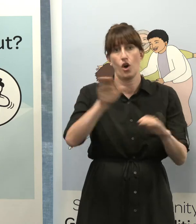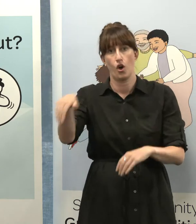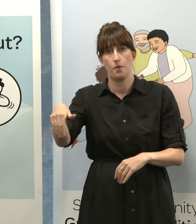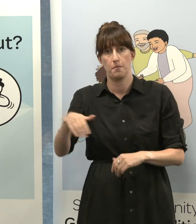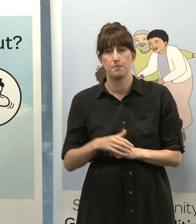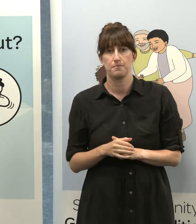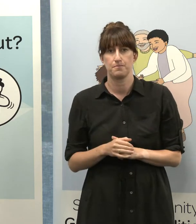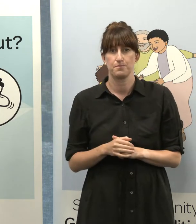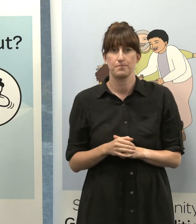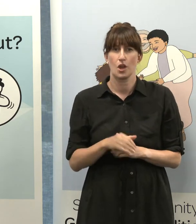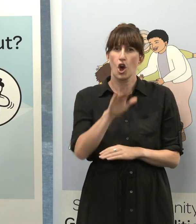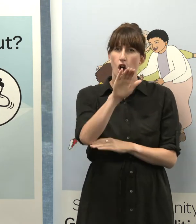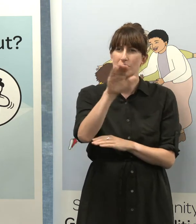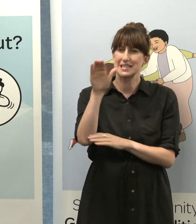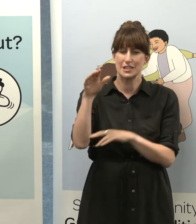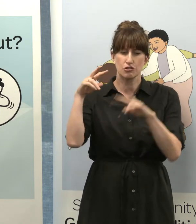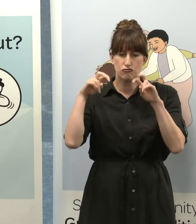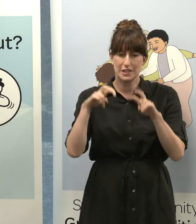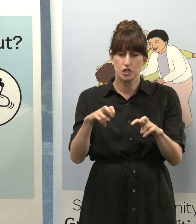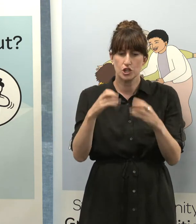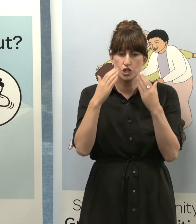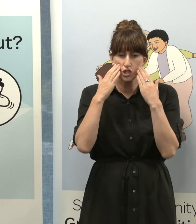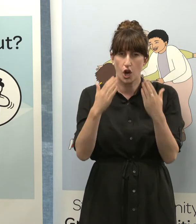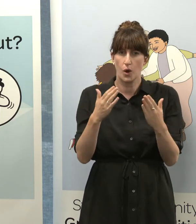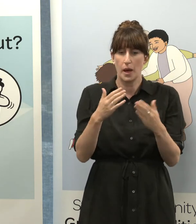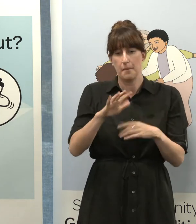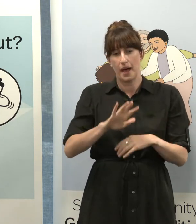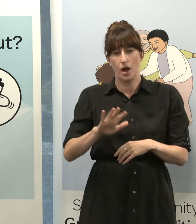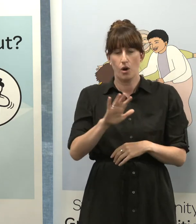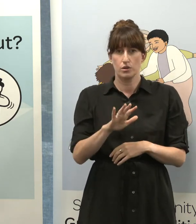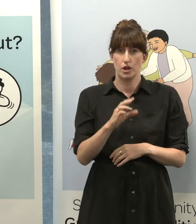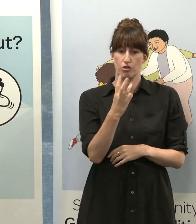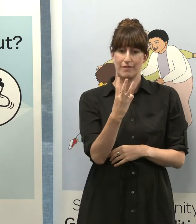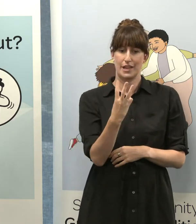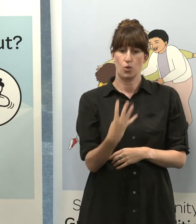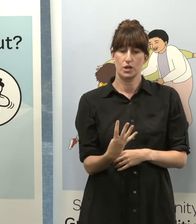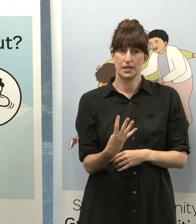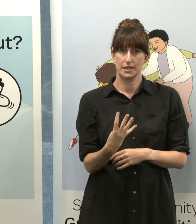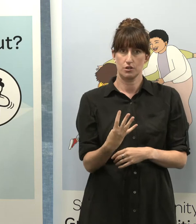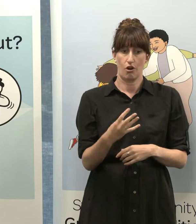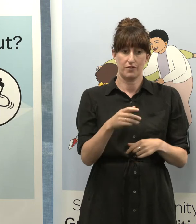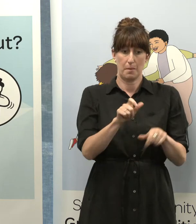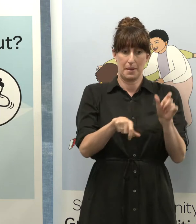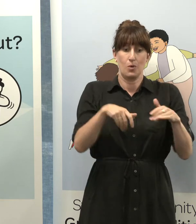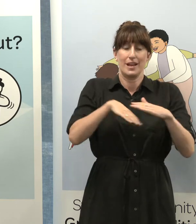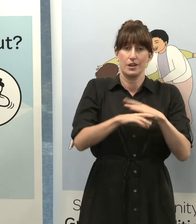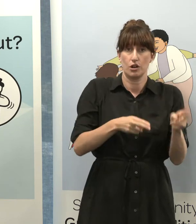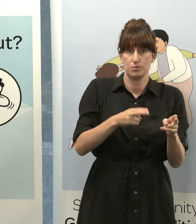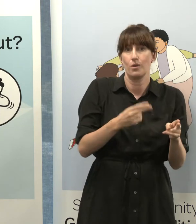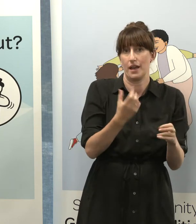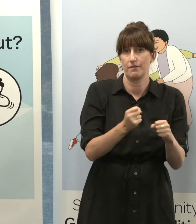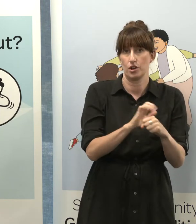the care they need and then their off home again. Overseas studies suggest that